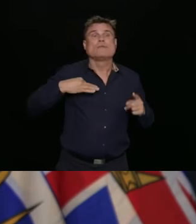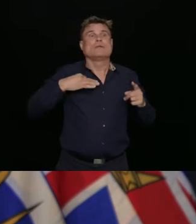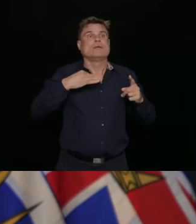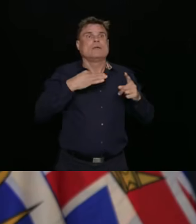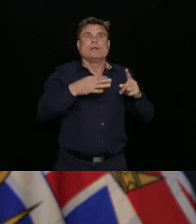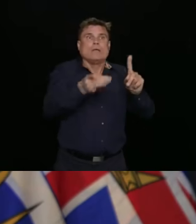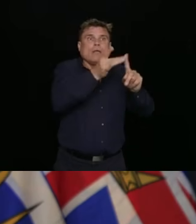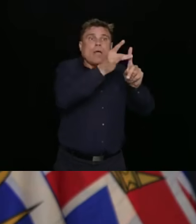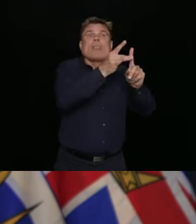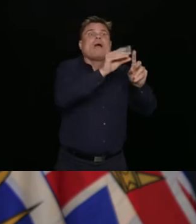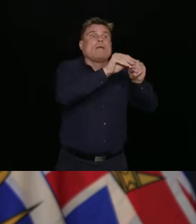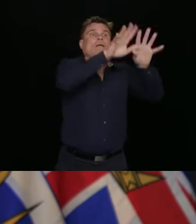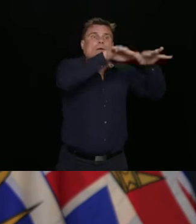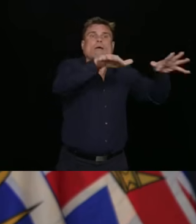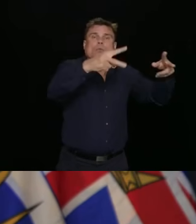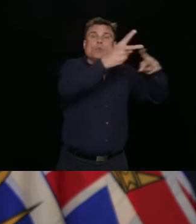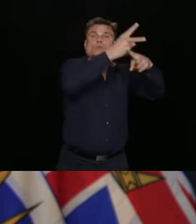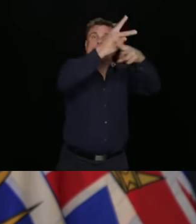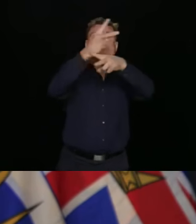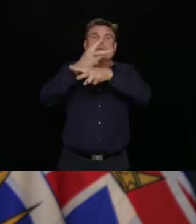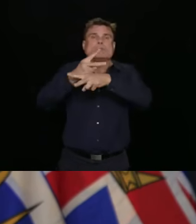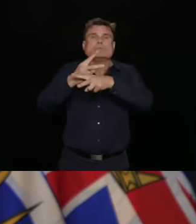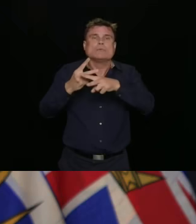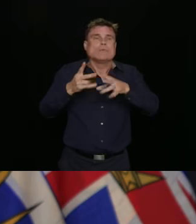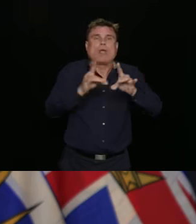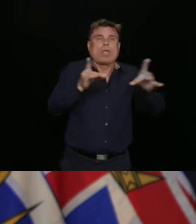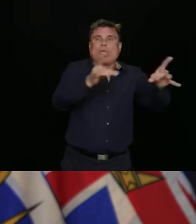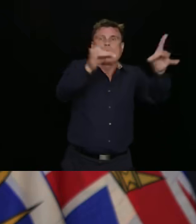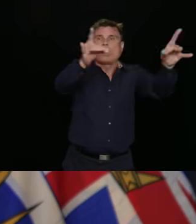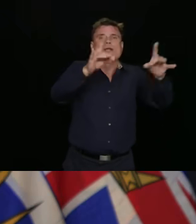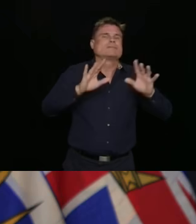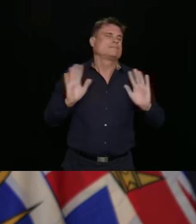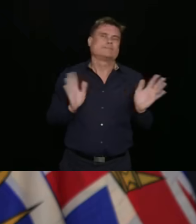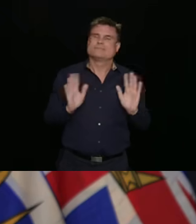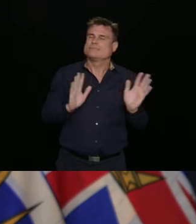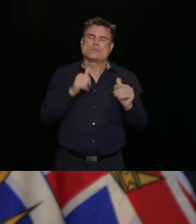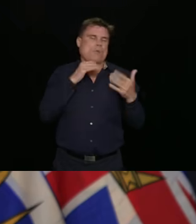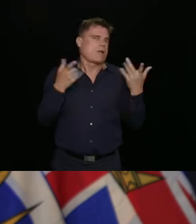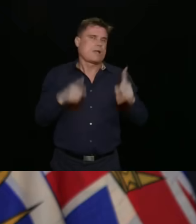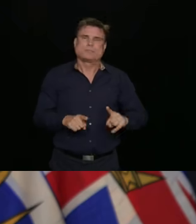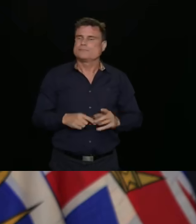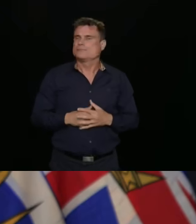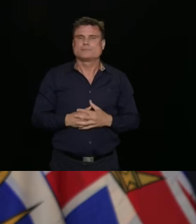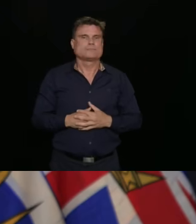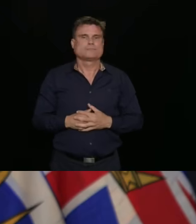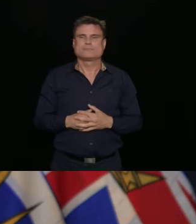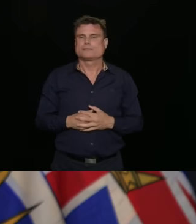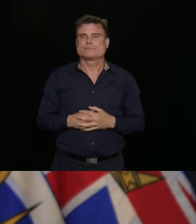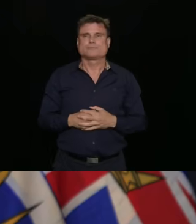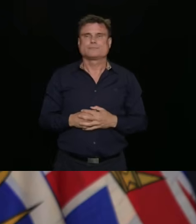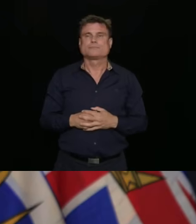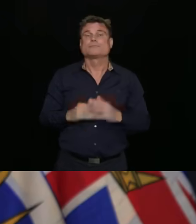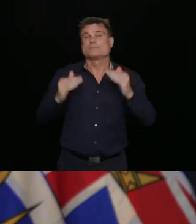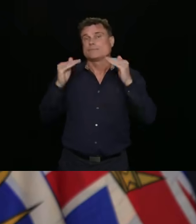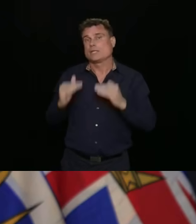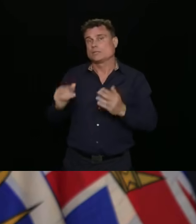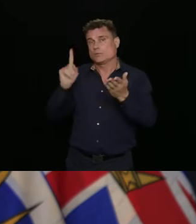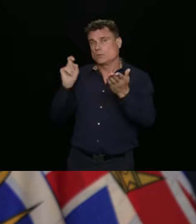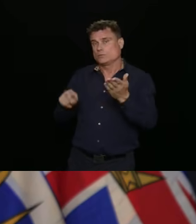those super spreading events. We're at that really challenging time. But we have seen with this with the Kelowna